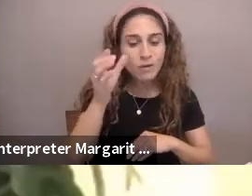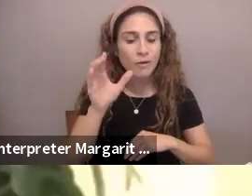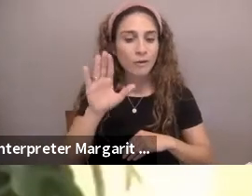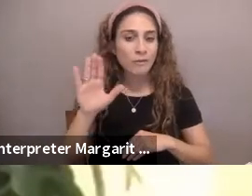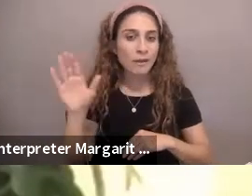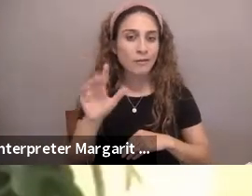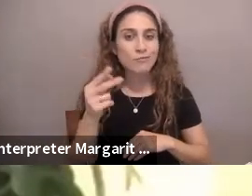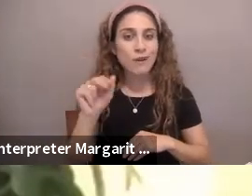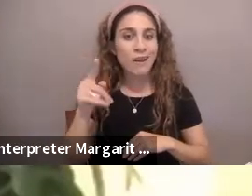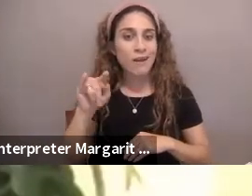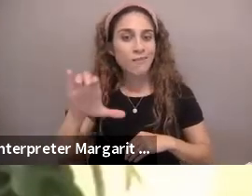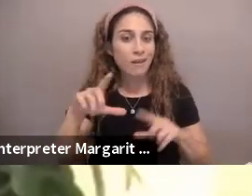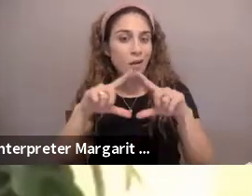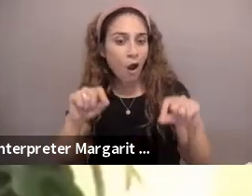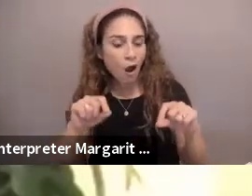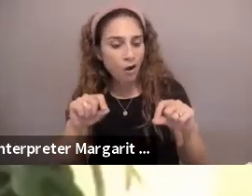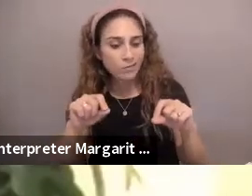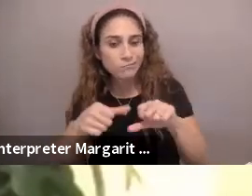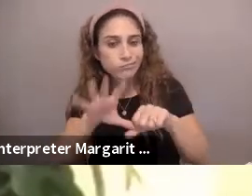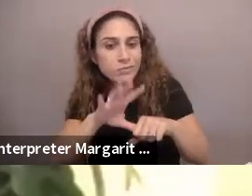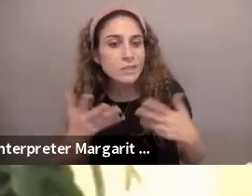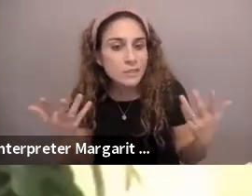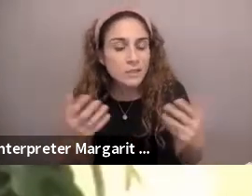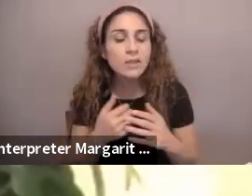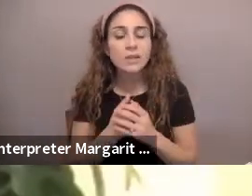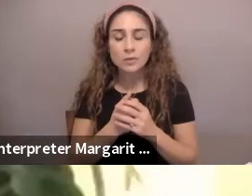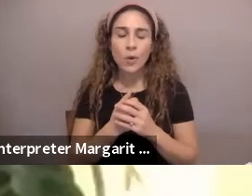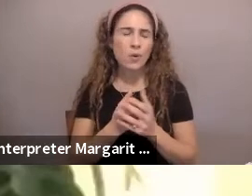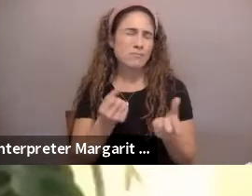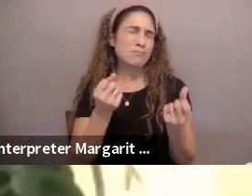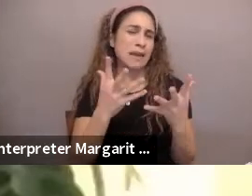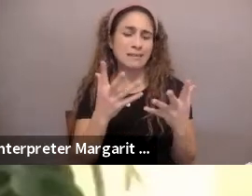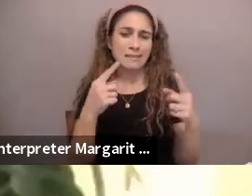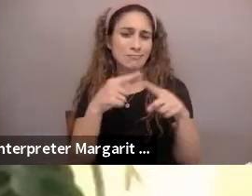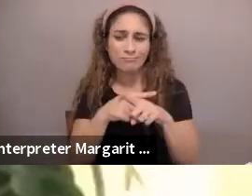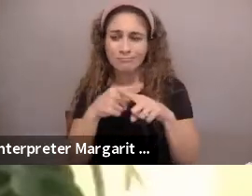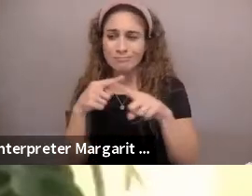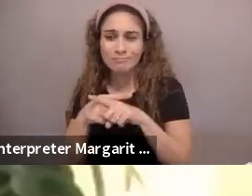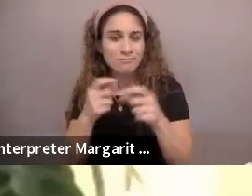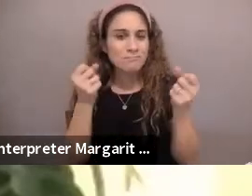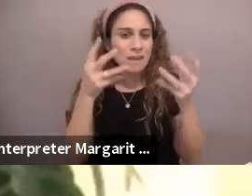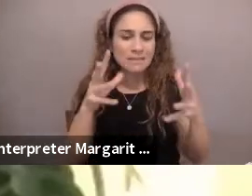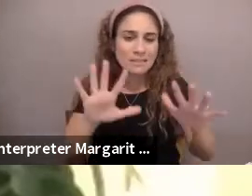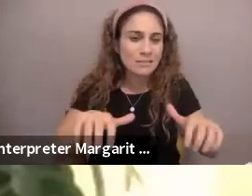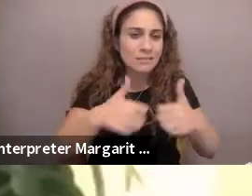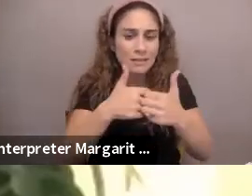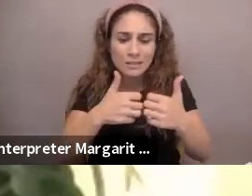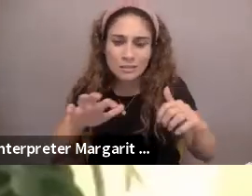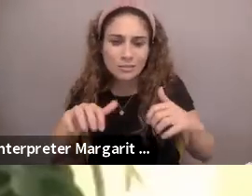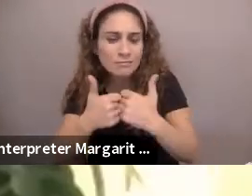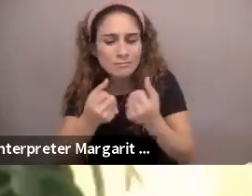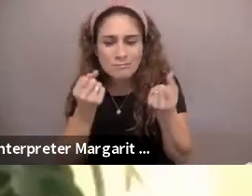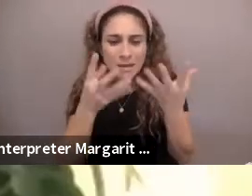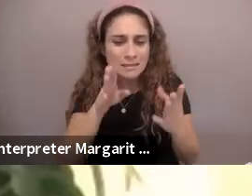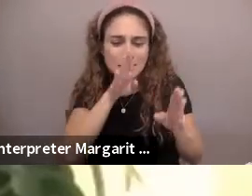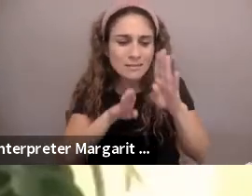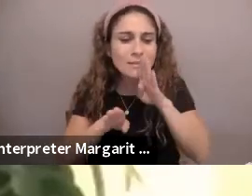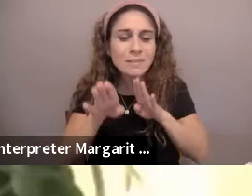Aside from all those challenges DSL NCT instructors develop accessible and responsive online content.